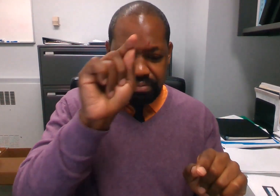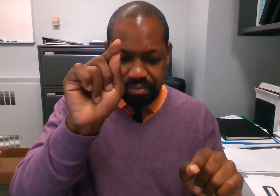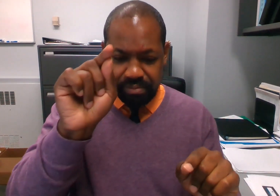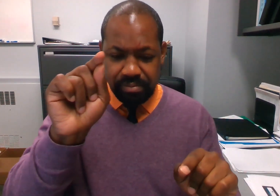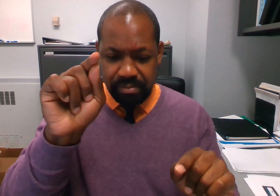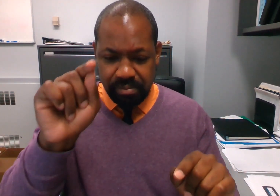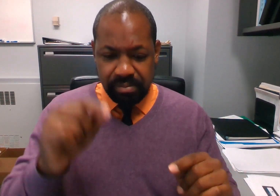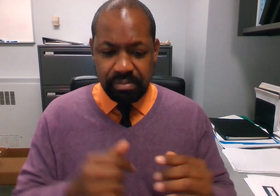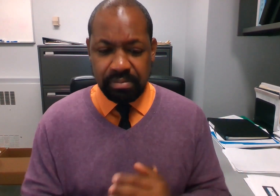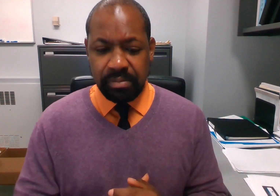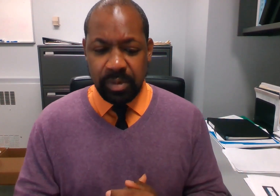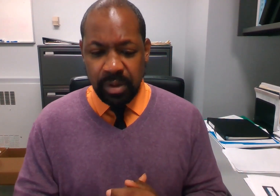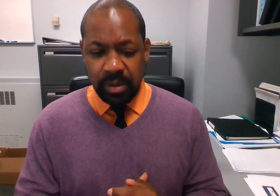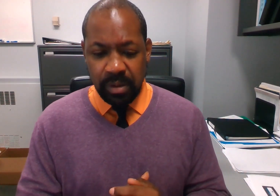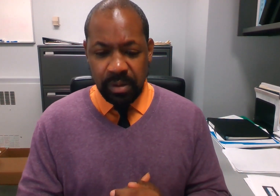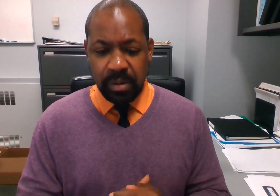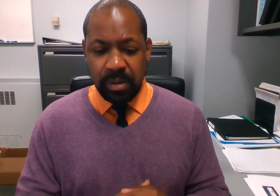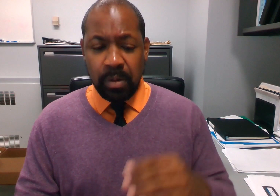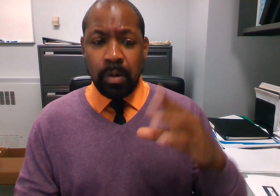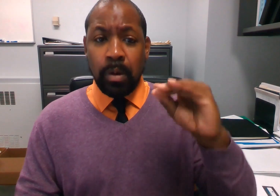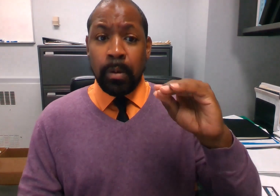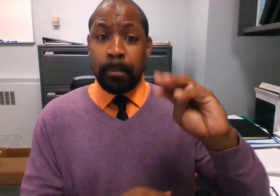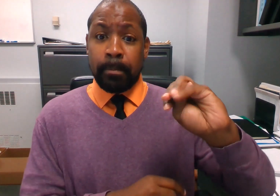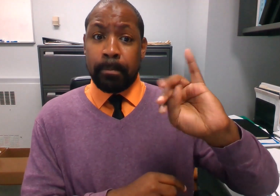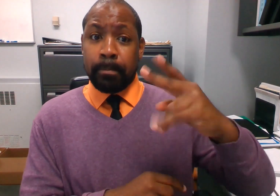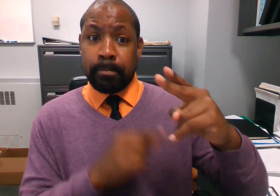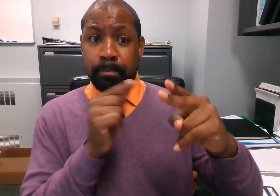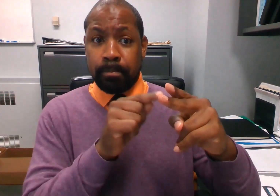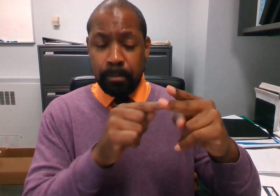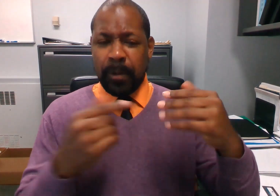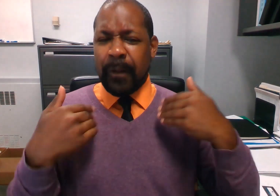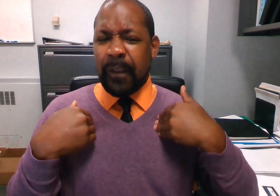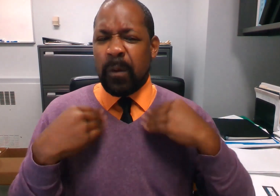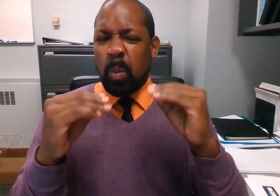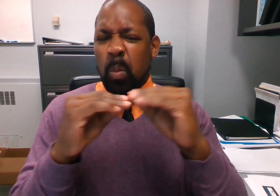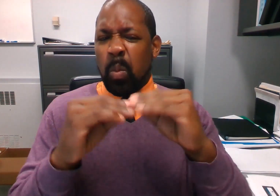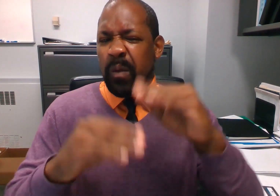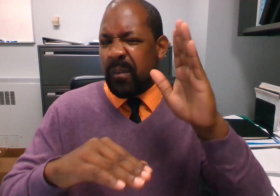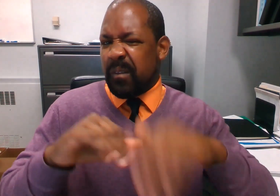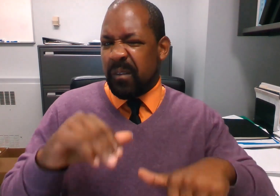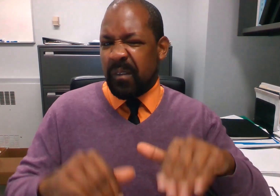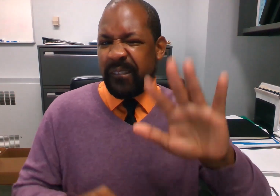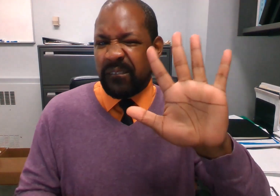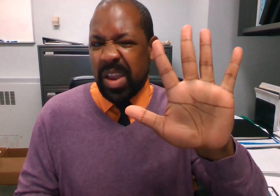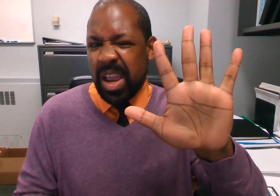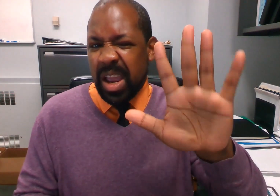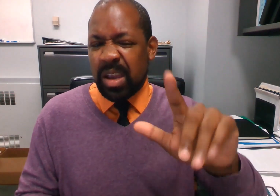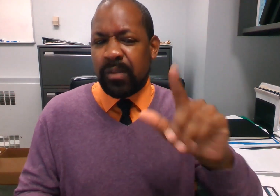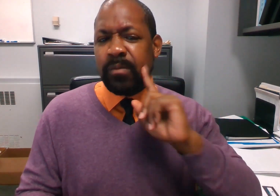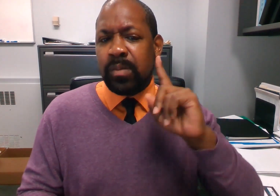the organization that best reflected your community Michigan had more than five